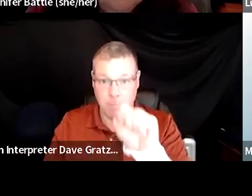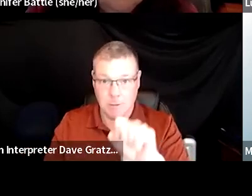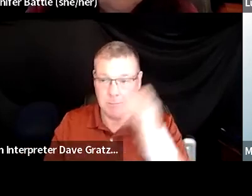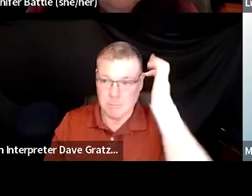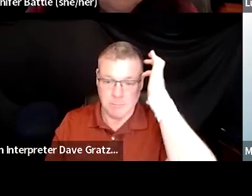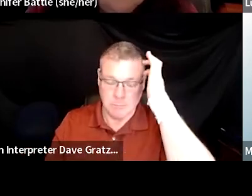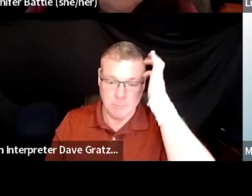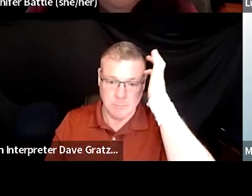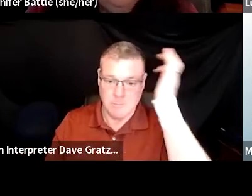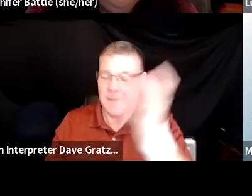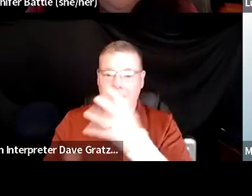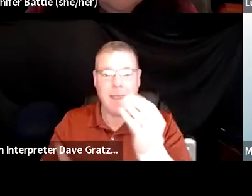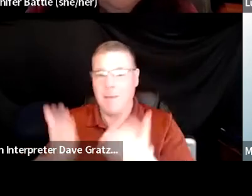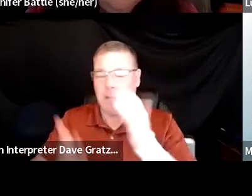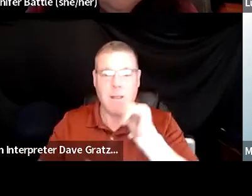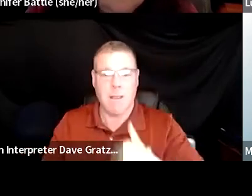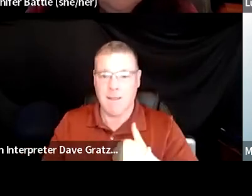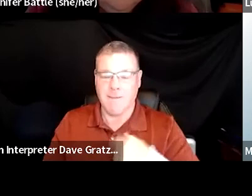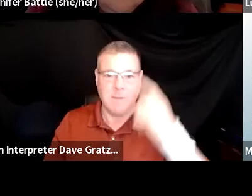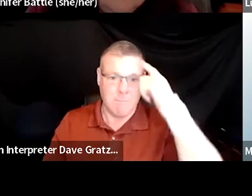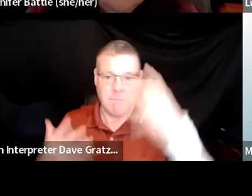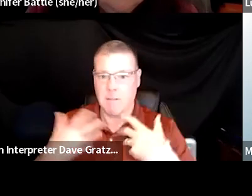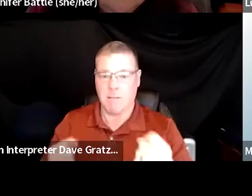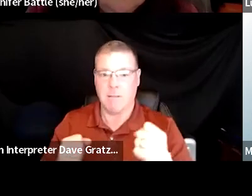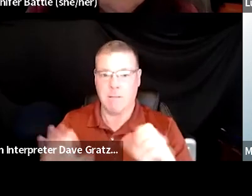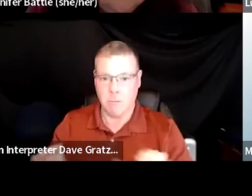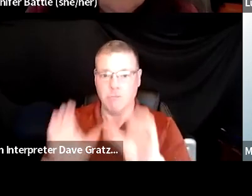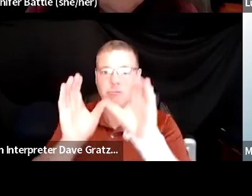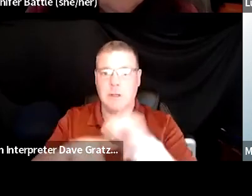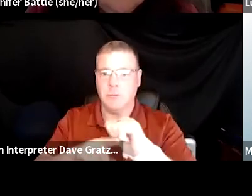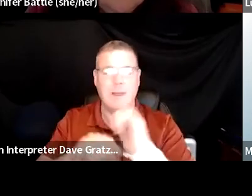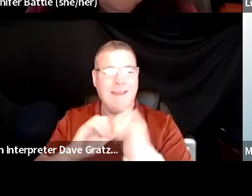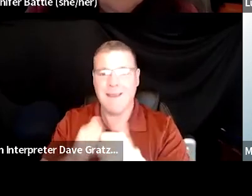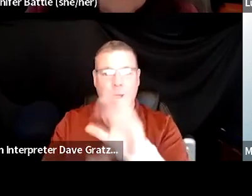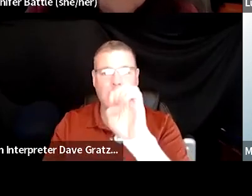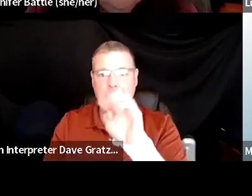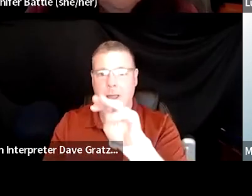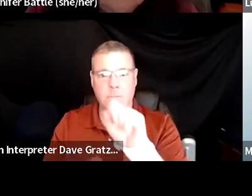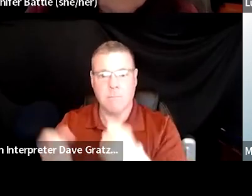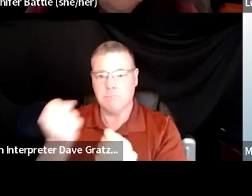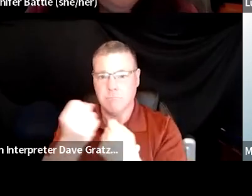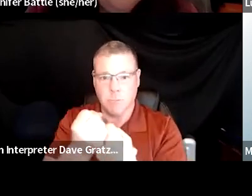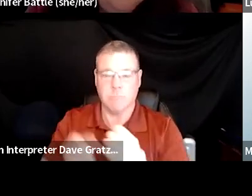have mental health crisis training. How will EMS be supported with 988 going live?